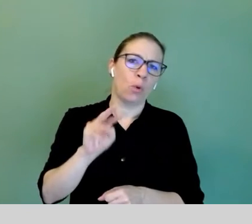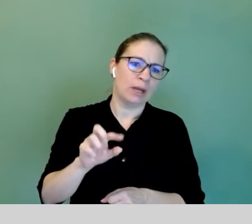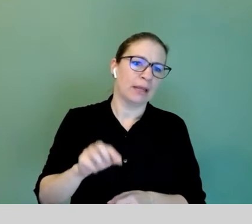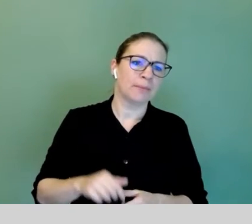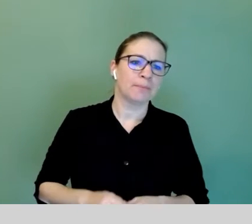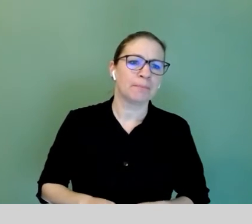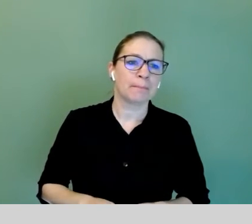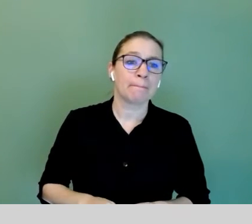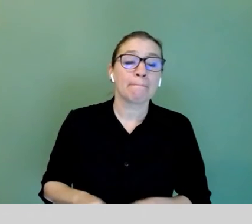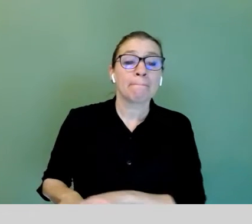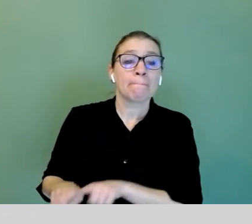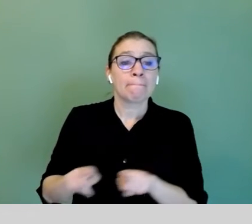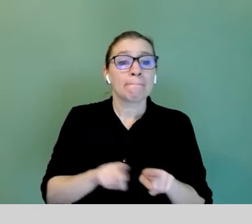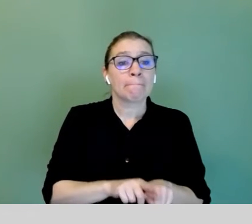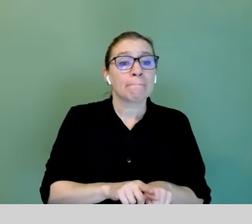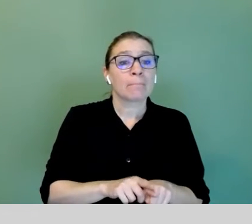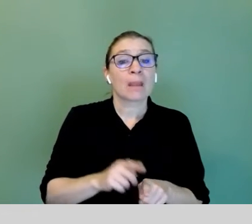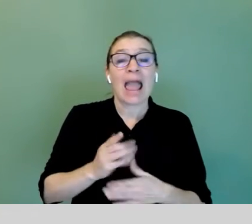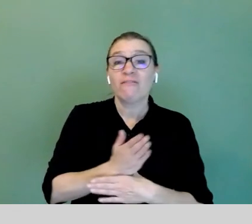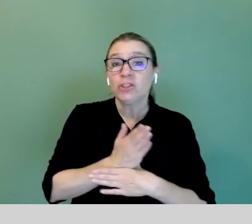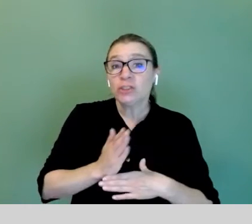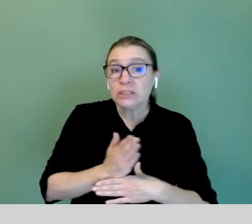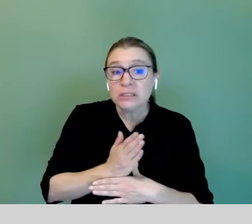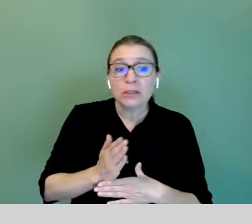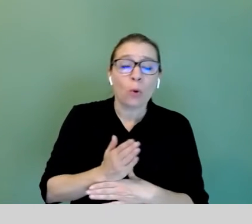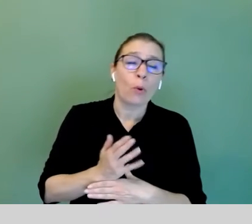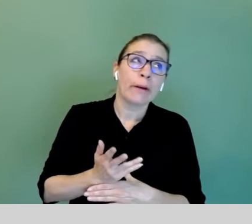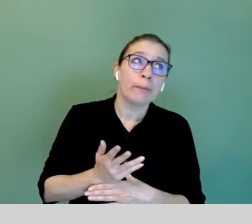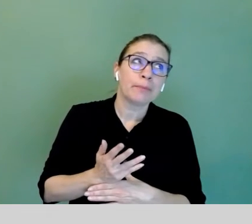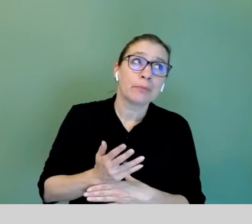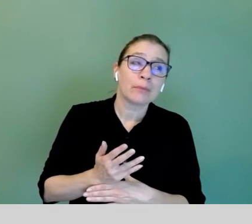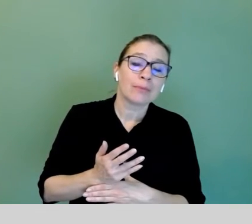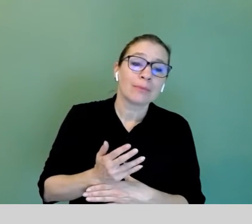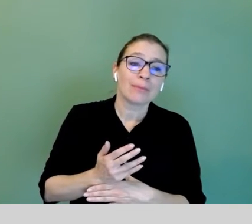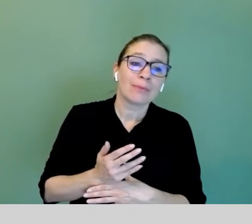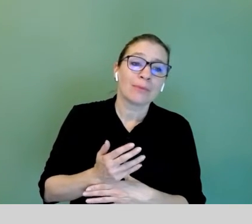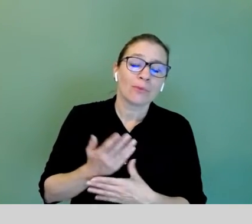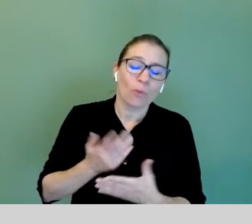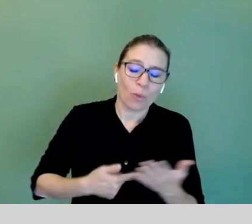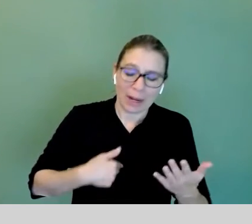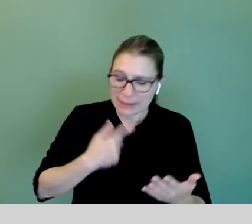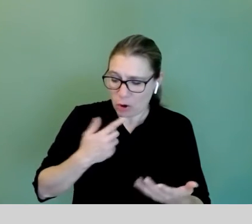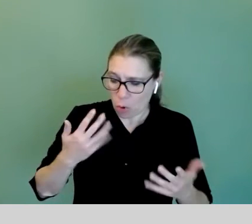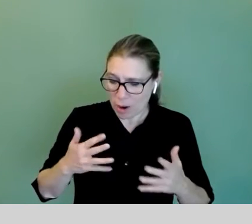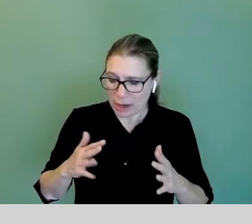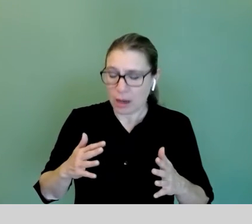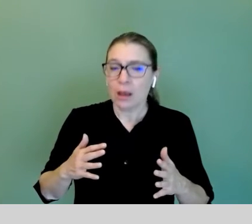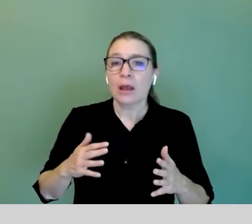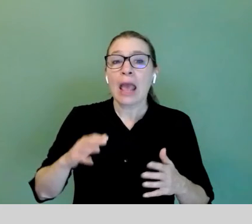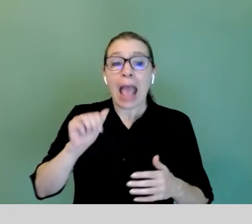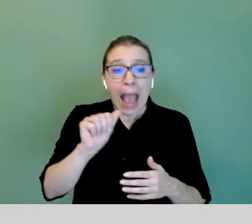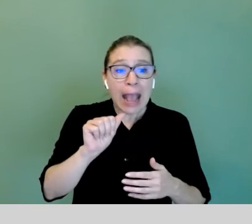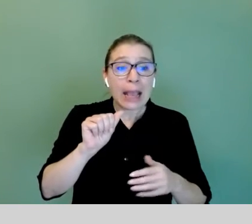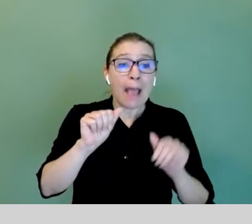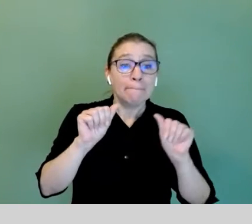for the number of hours. Also, for averages, or that we have seen already before,